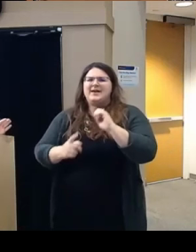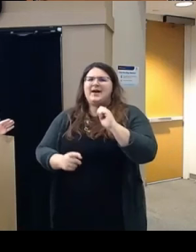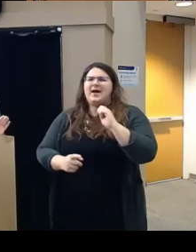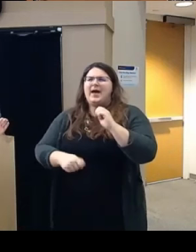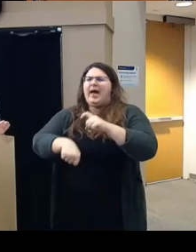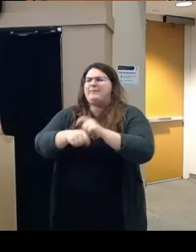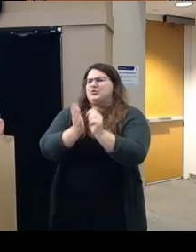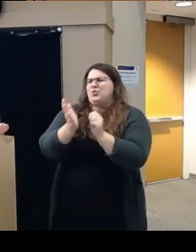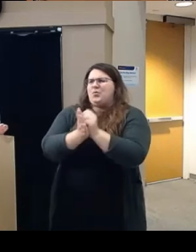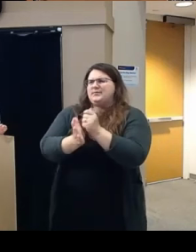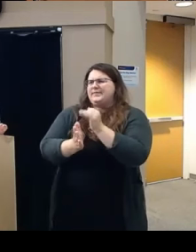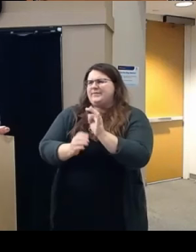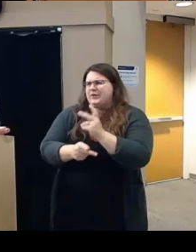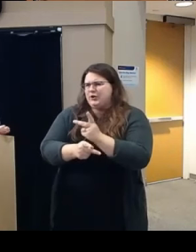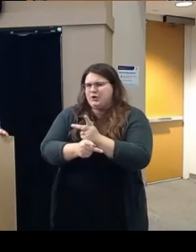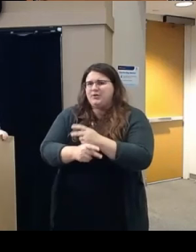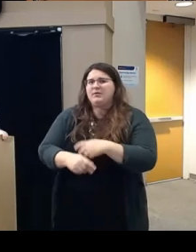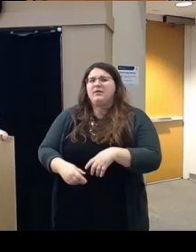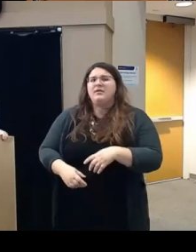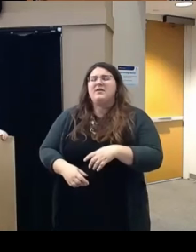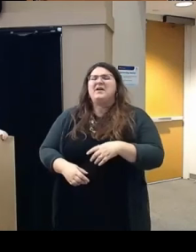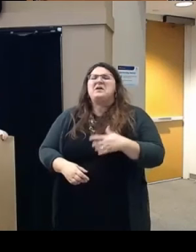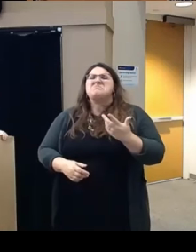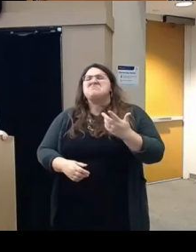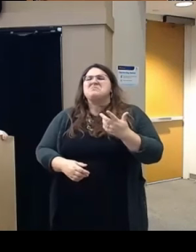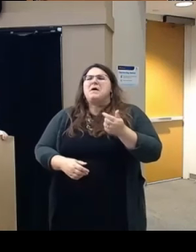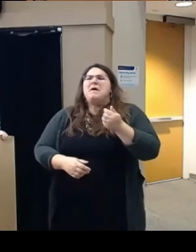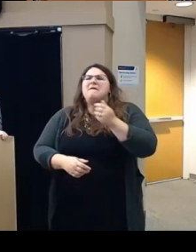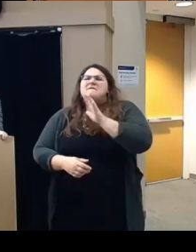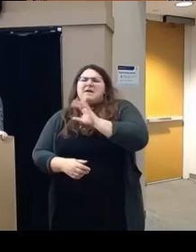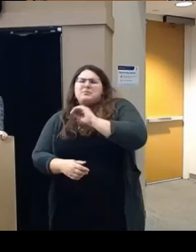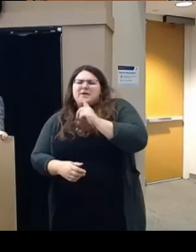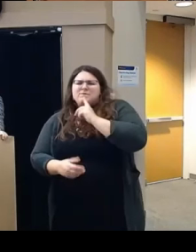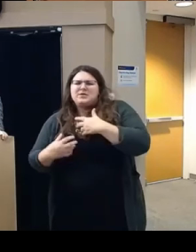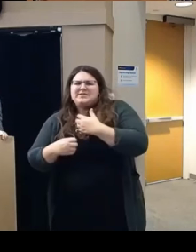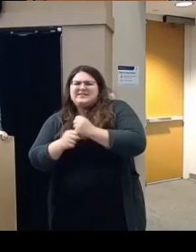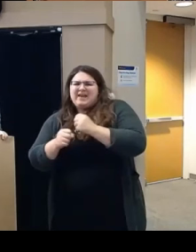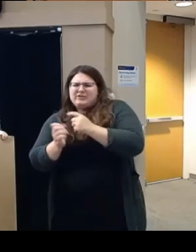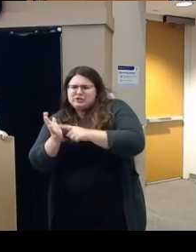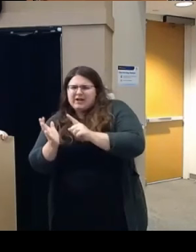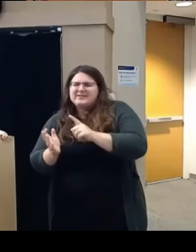about 5% is group documentation and then 5% for safety checks so it's really heavy on the episodes